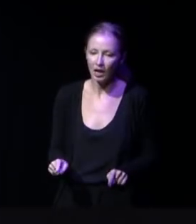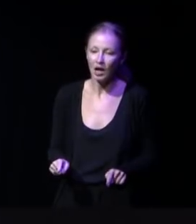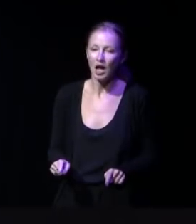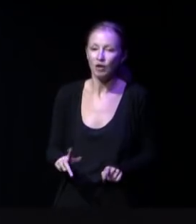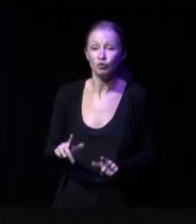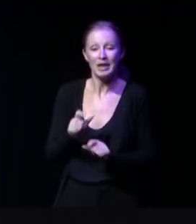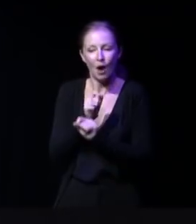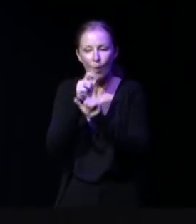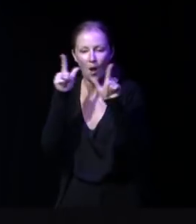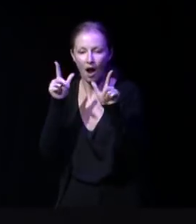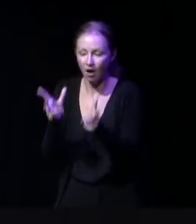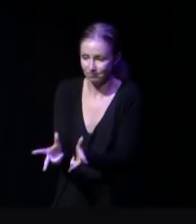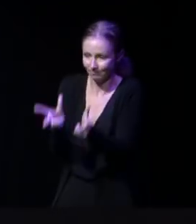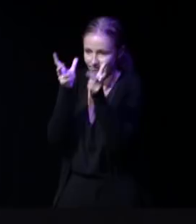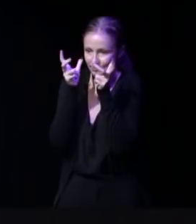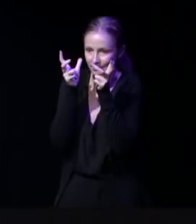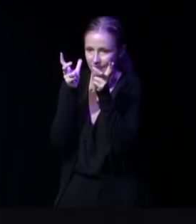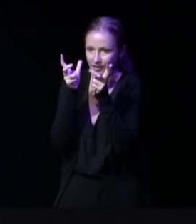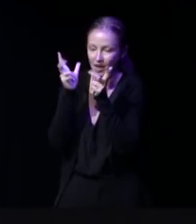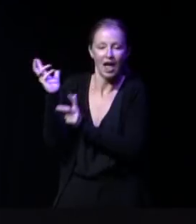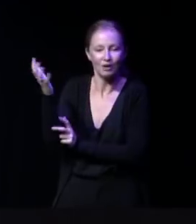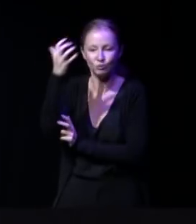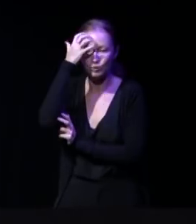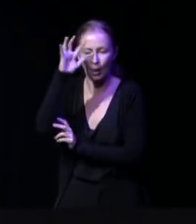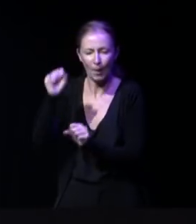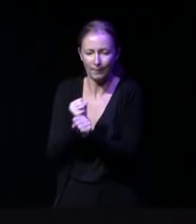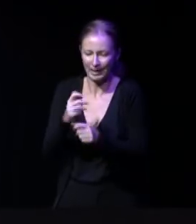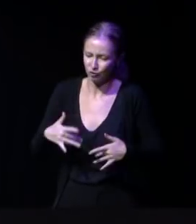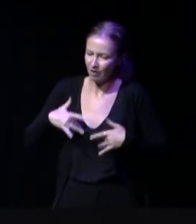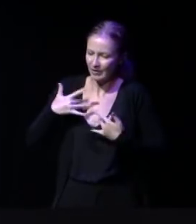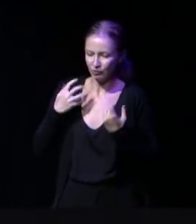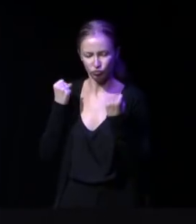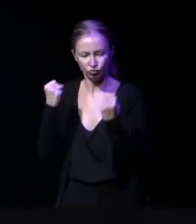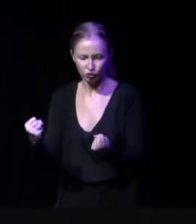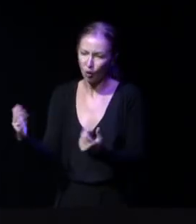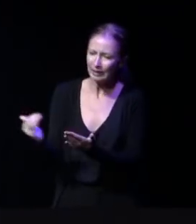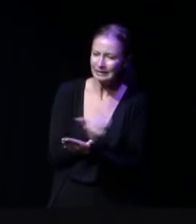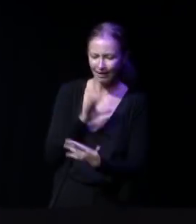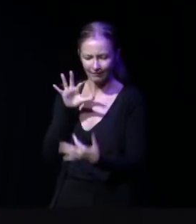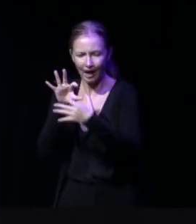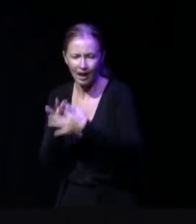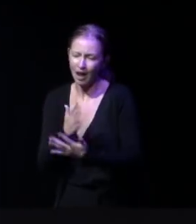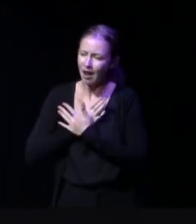and intellectually of what makes us feel strong, safe, connected, loved, interested and inspired.